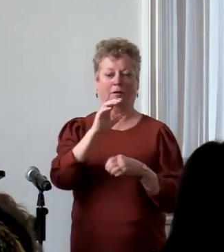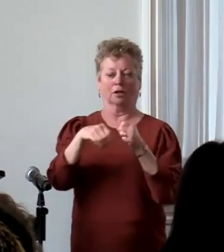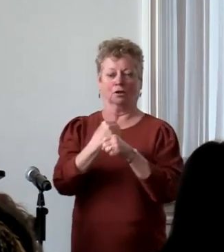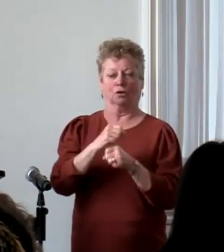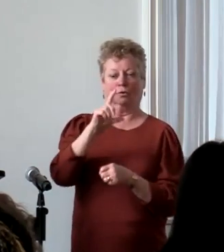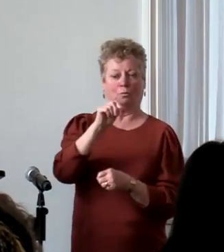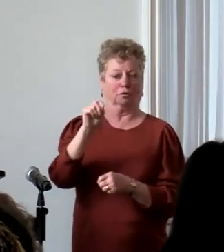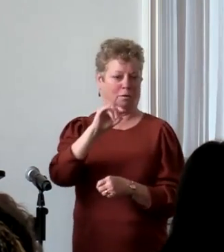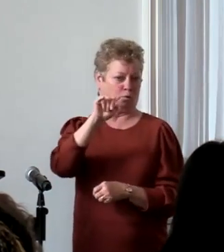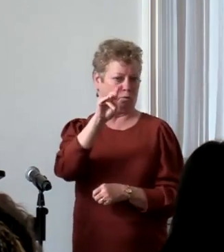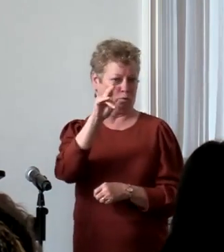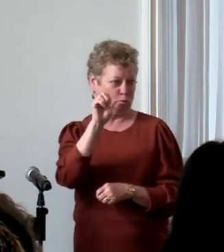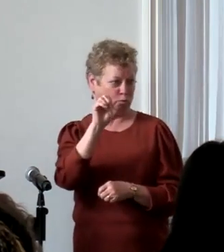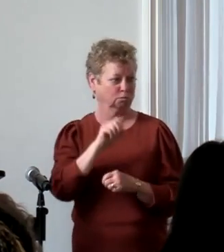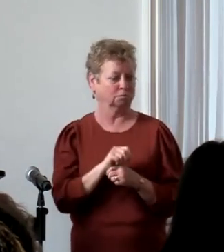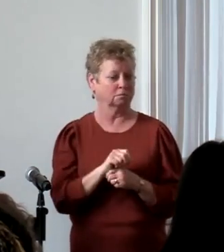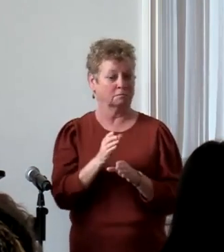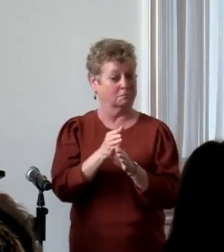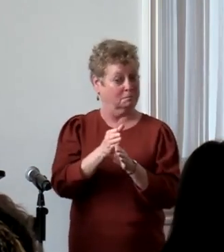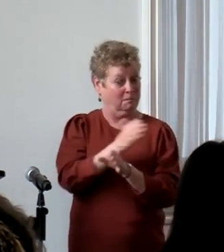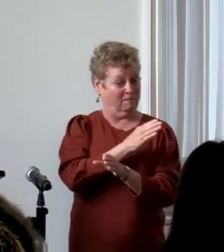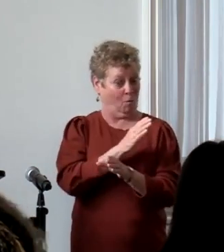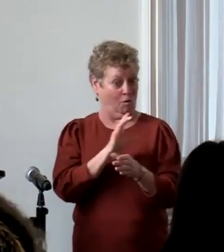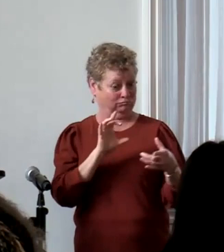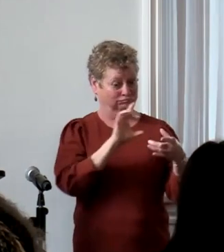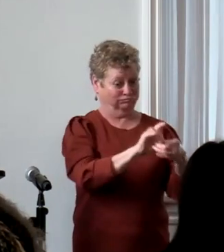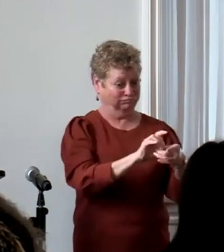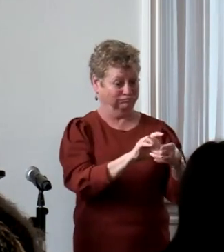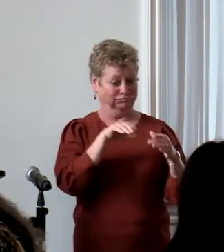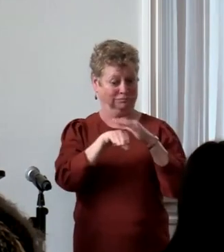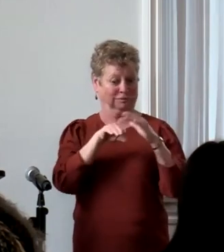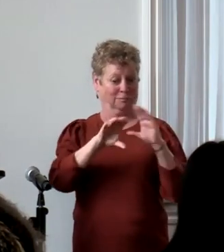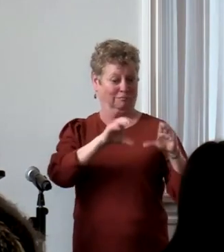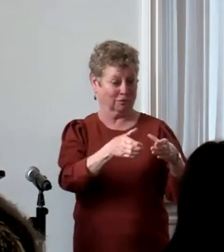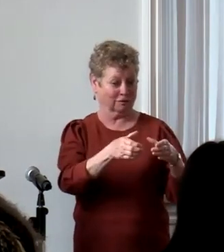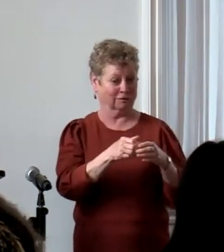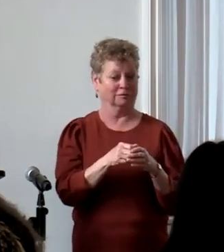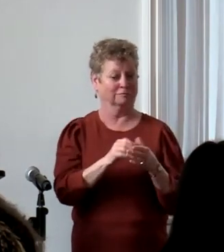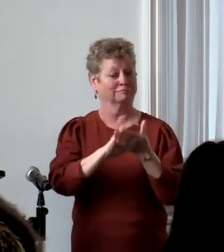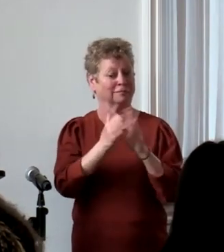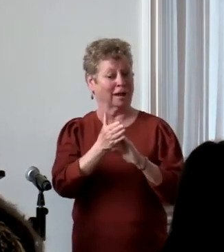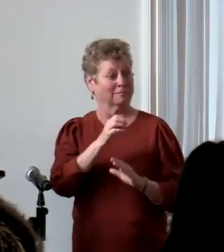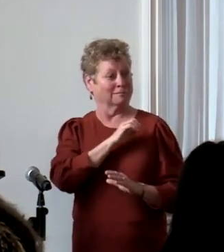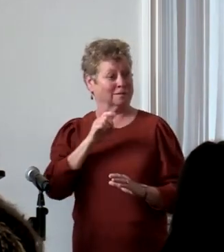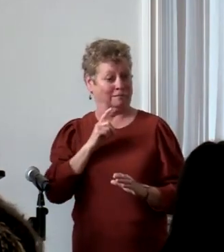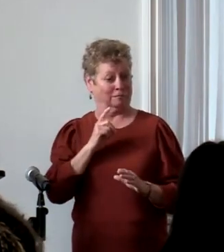Prior to joining the Accessibility Directorate and becoming the Executive Director,